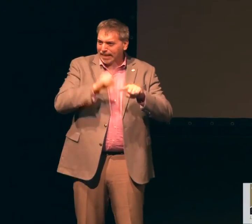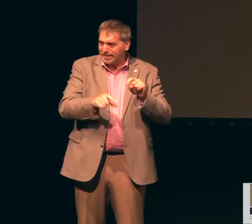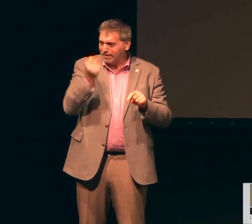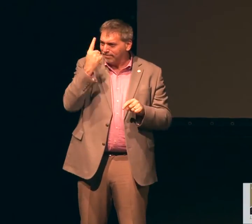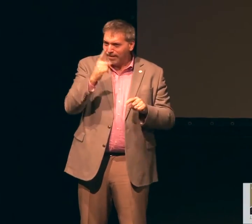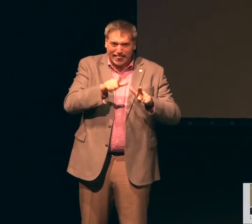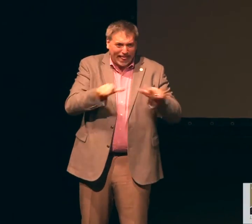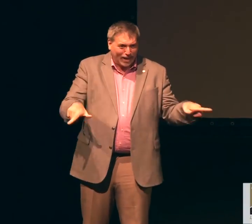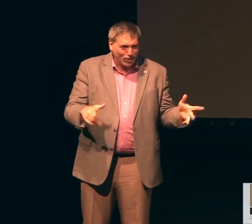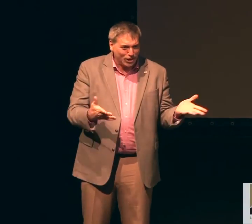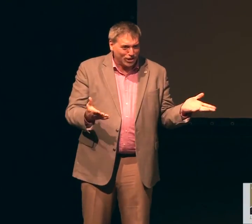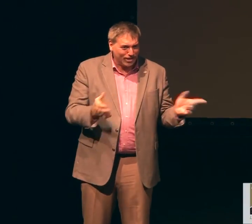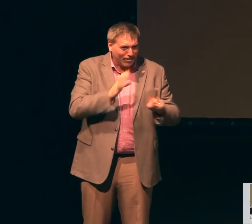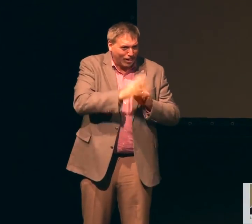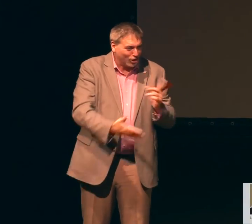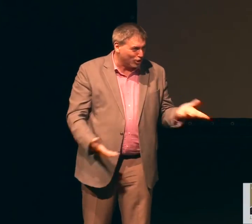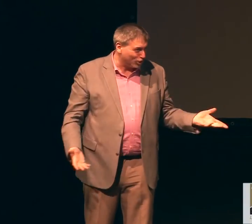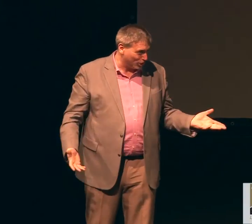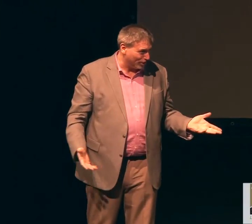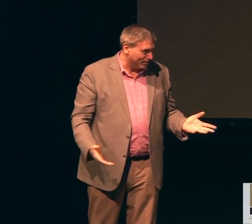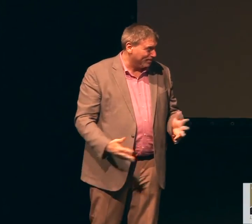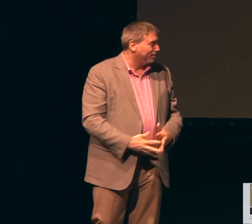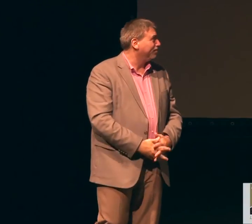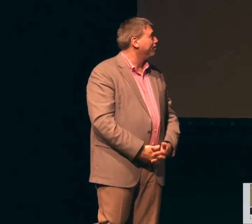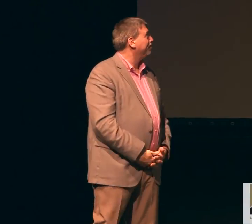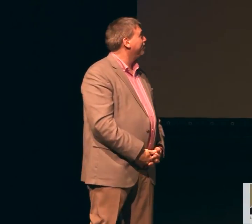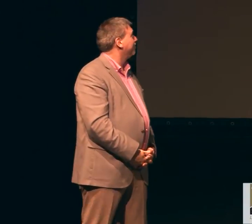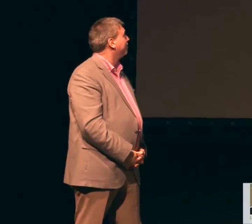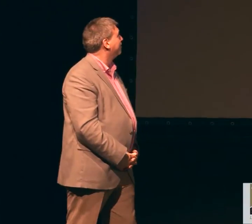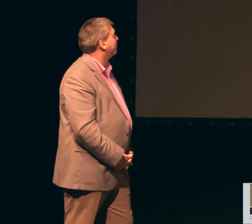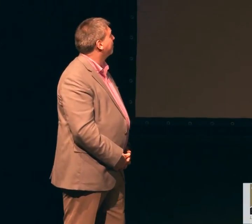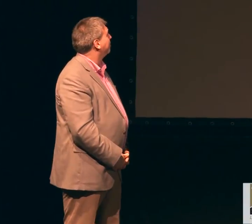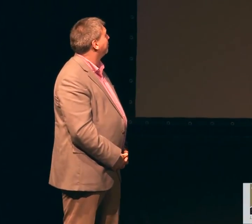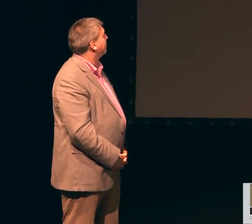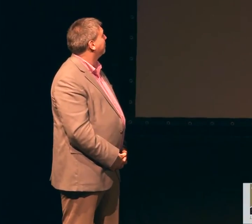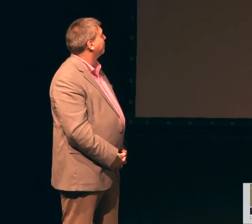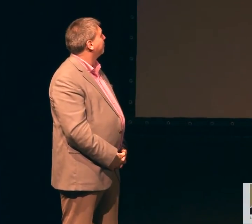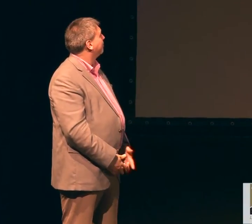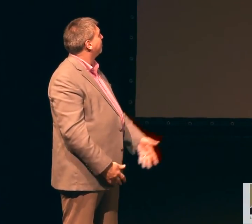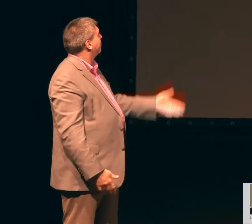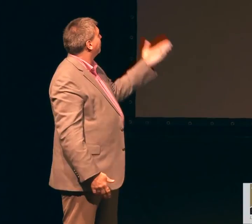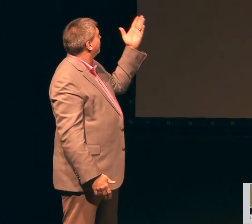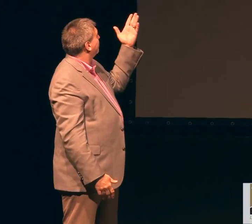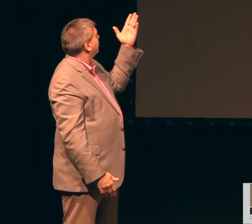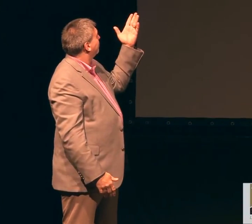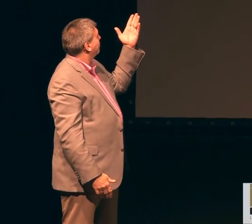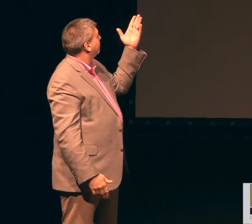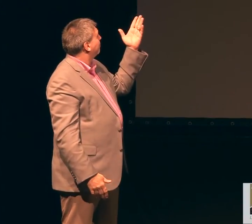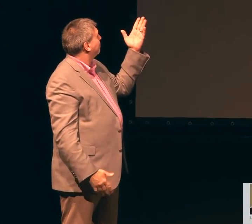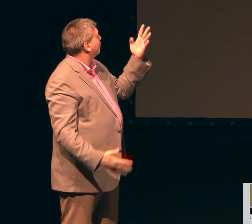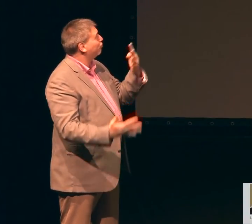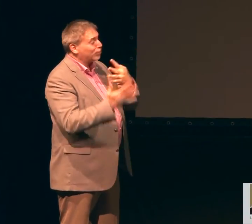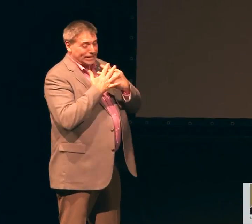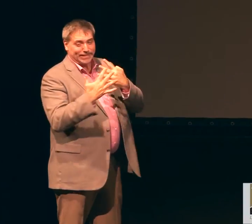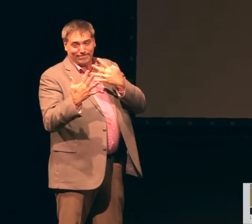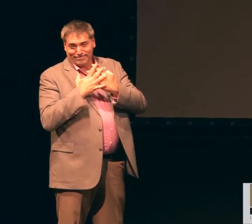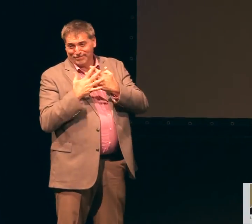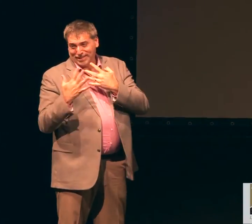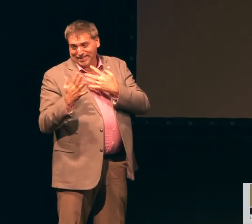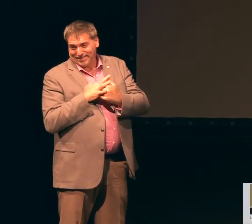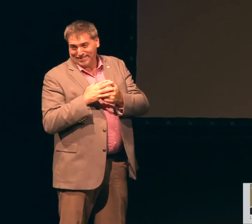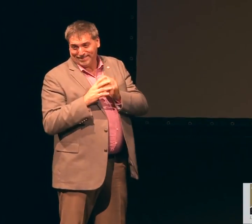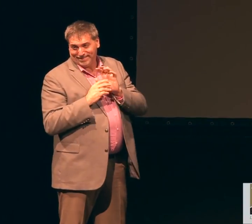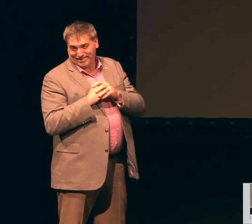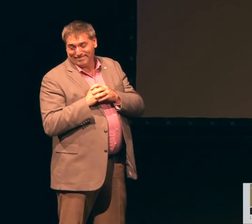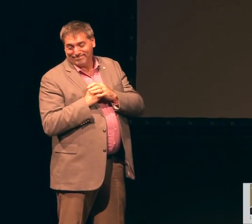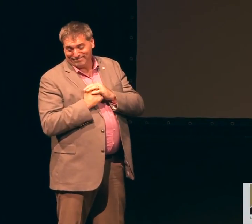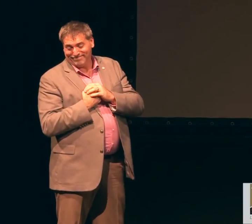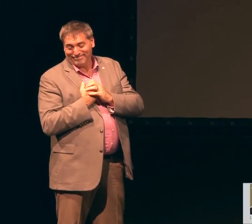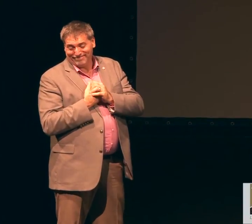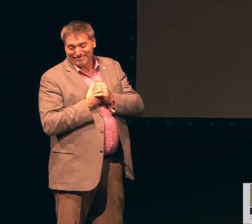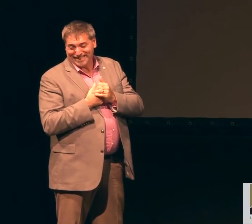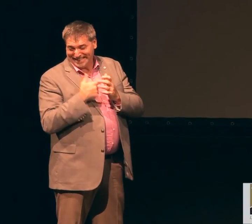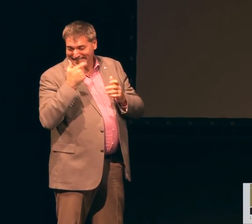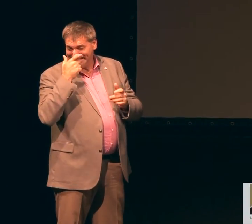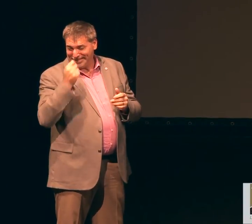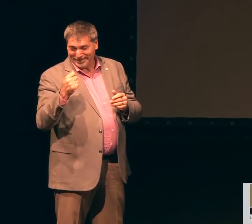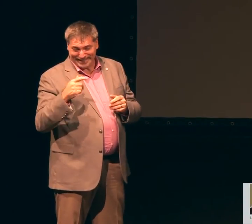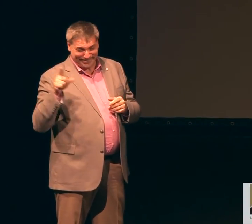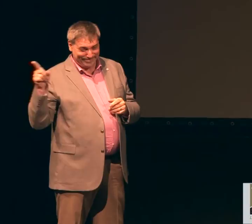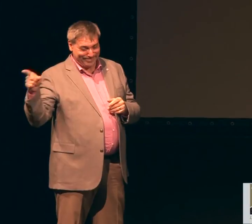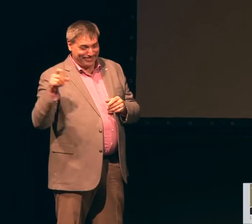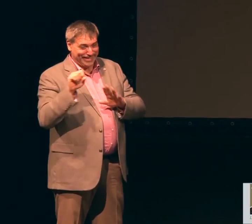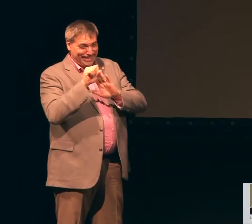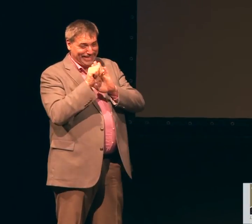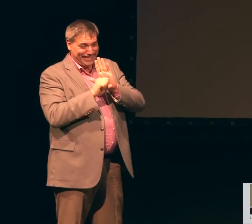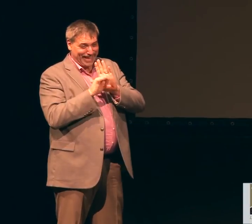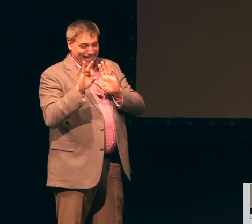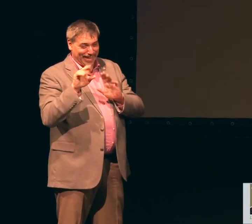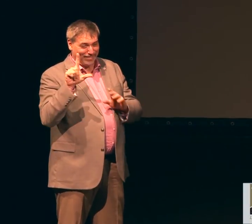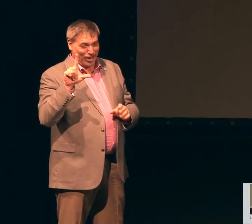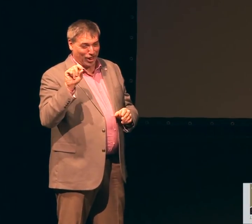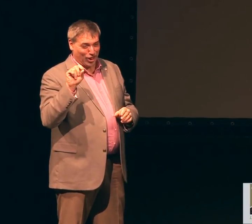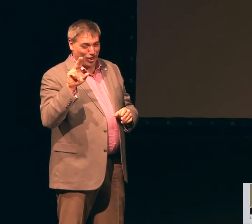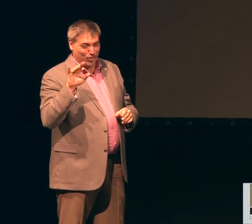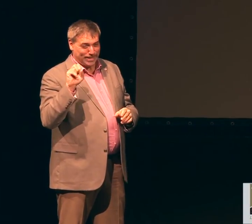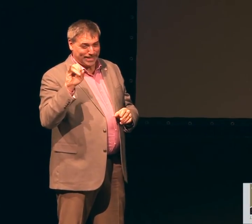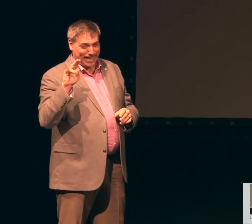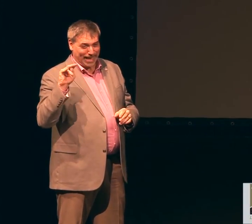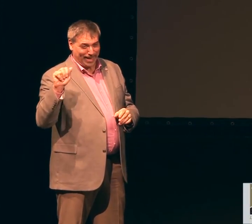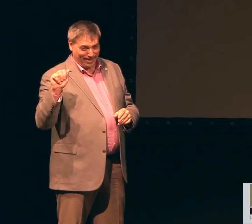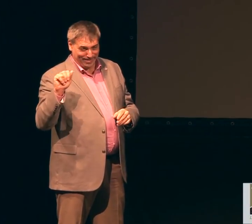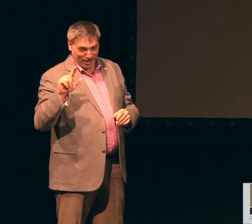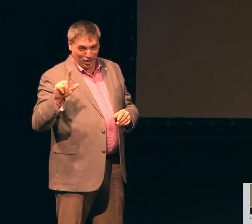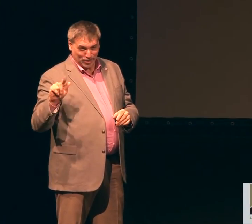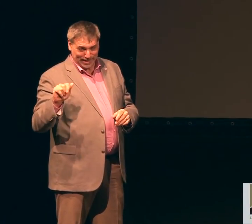can you pick a leader that cannot understand the language or the culture? Prisons. It's